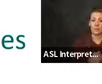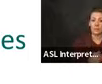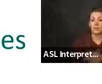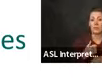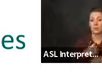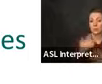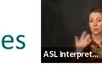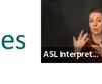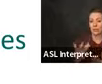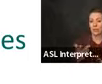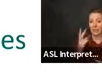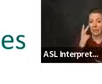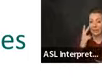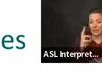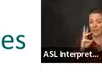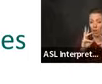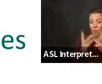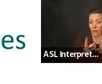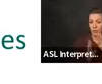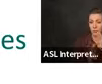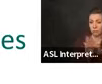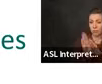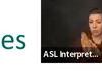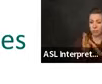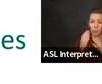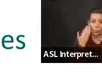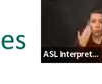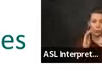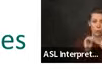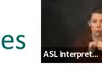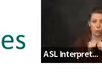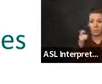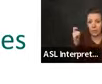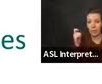a Winder surge and how large that surge will be will depend on several factors,